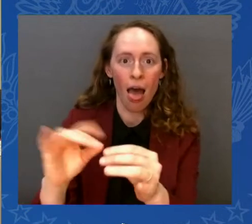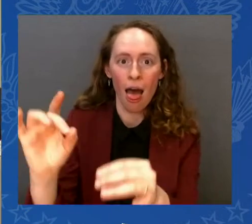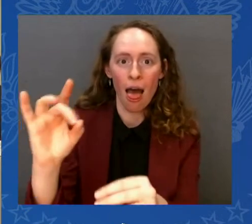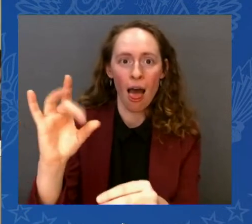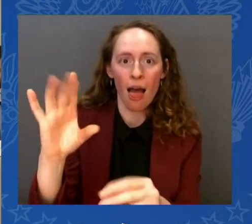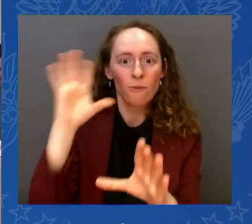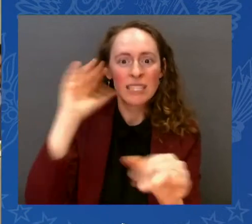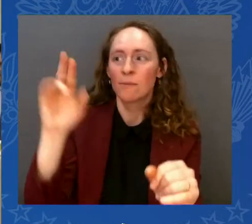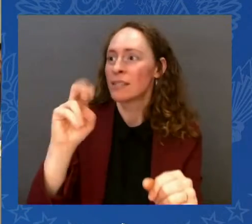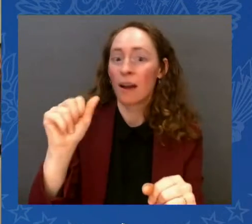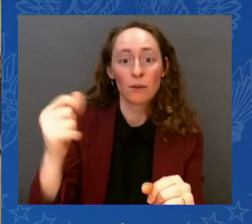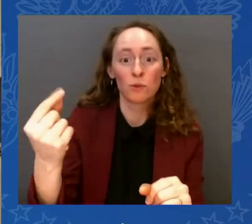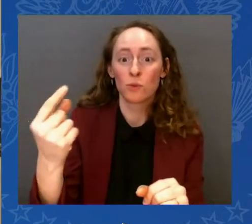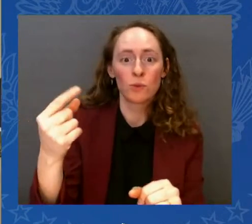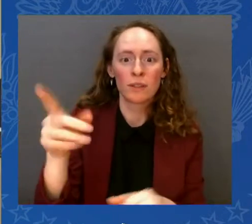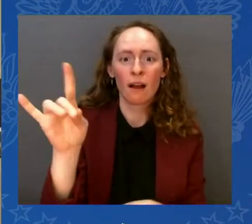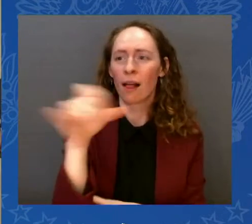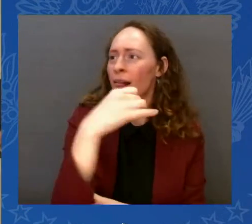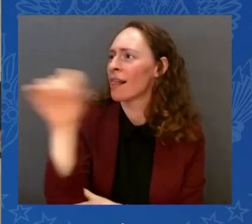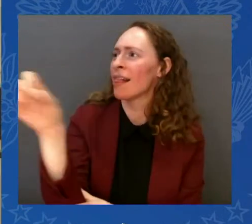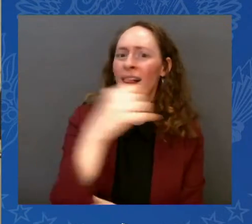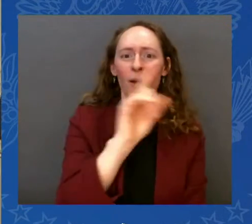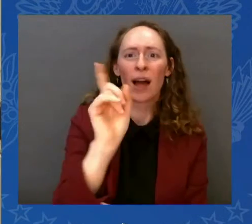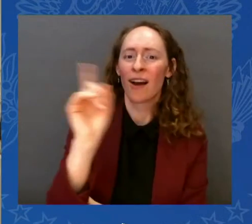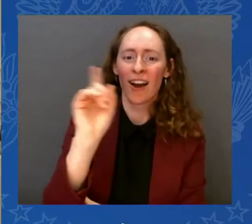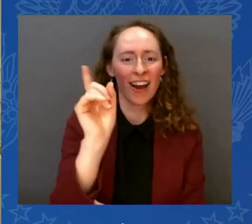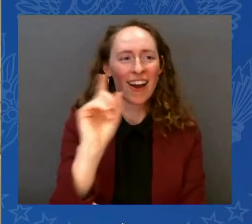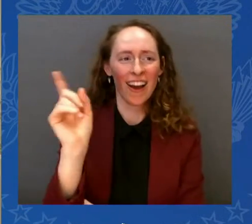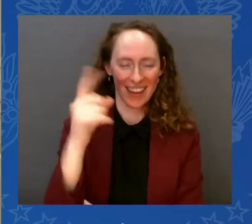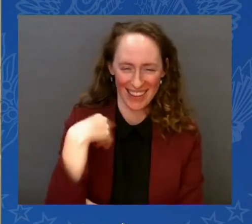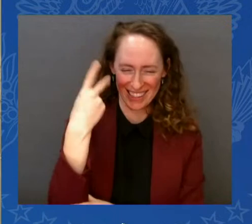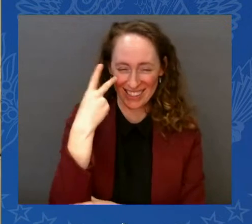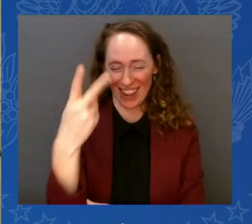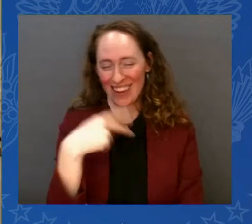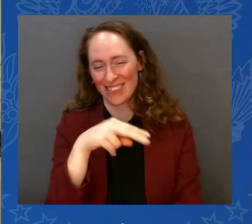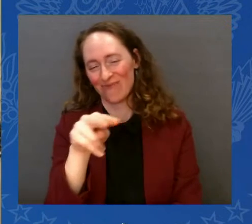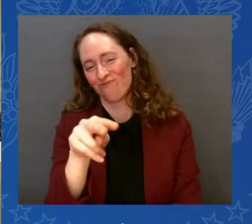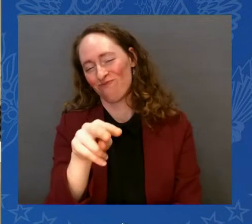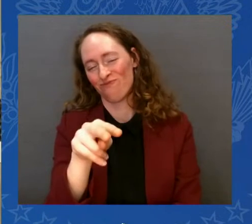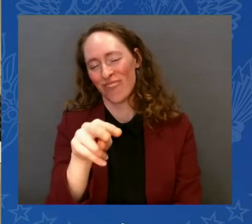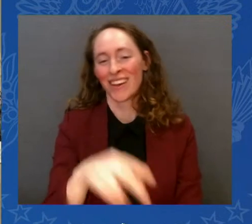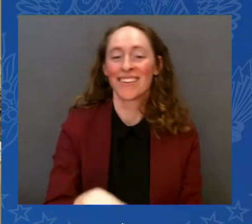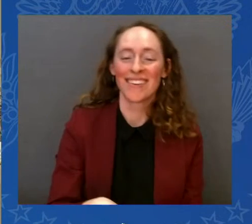Look, I think we have a lot to -- a lot to cover.